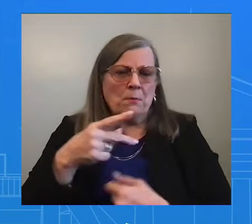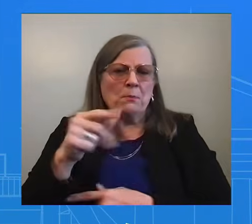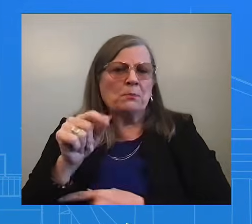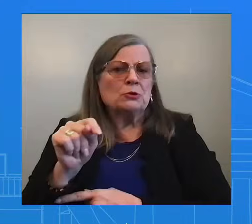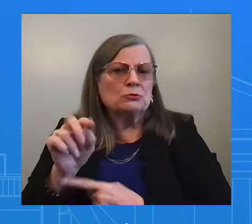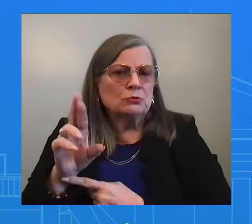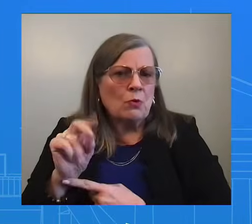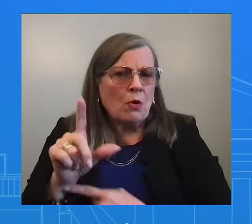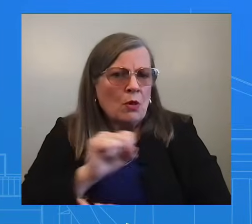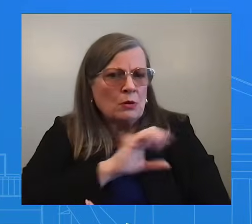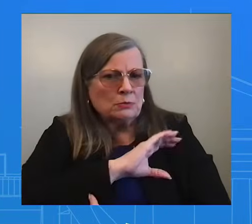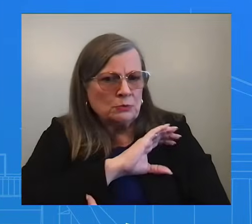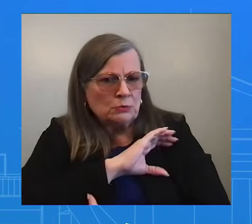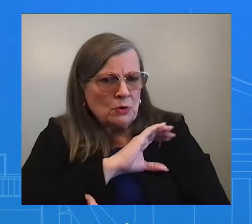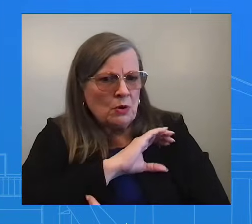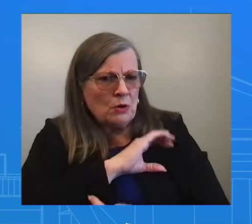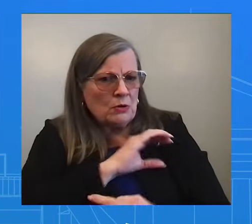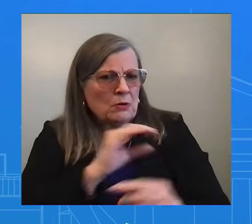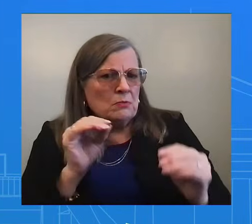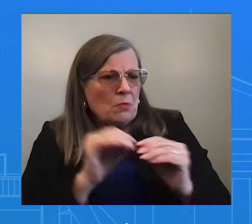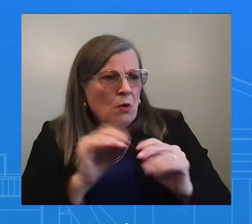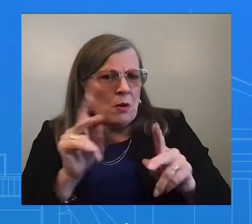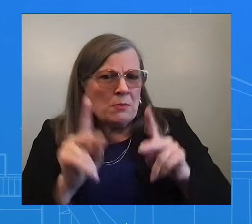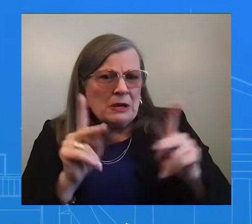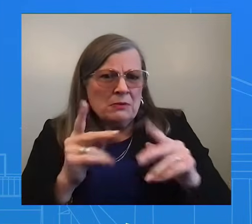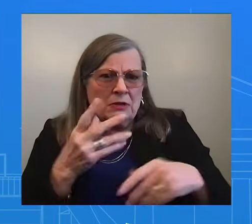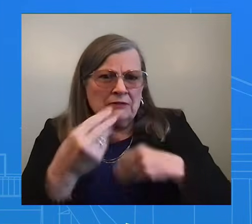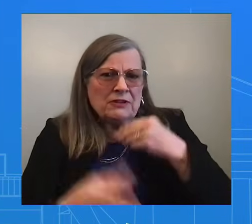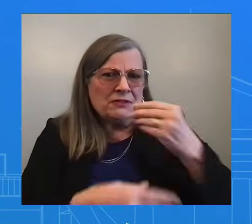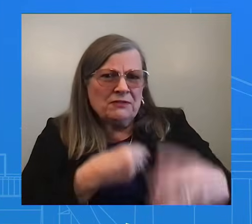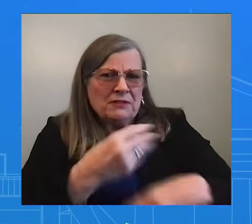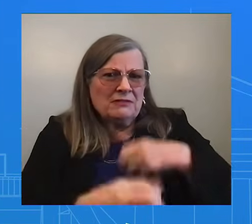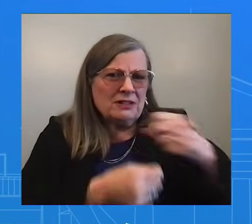law enforcement folks at the border. That's unprecedented. We asked for more.